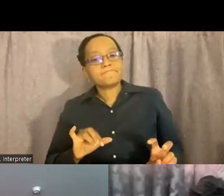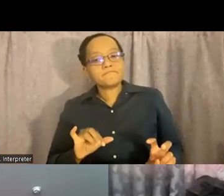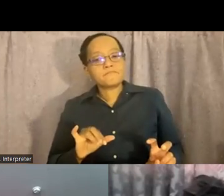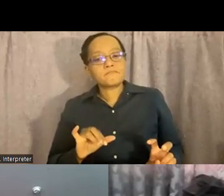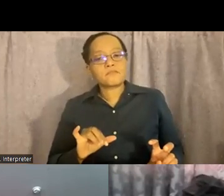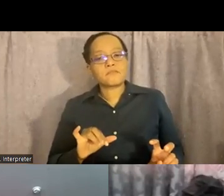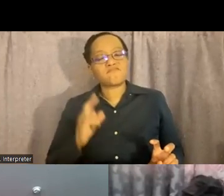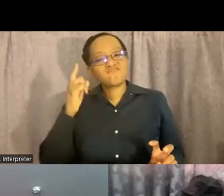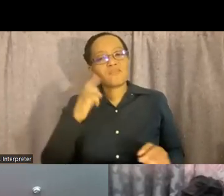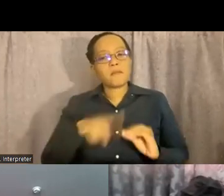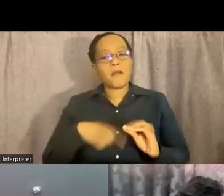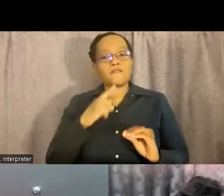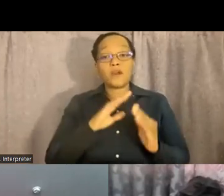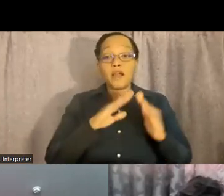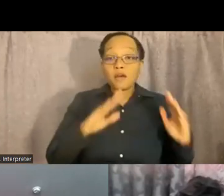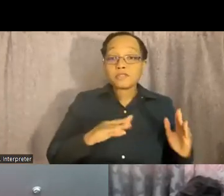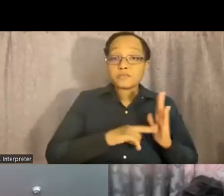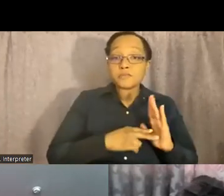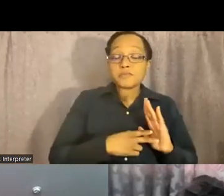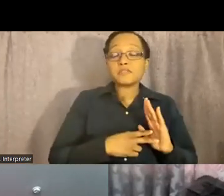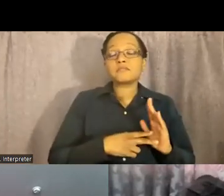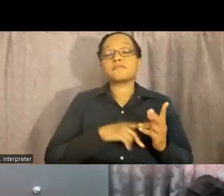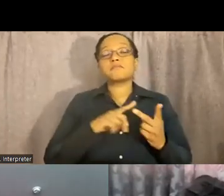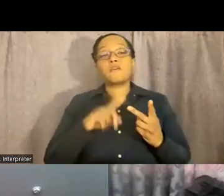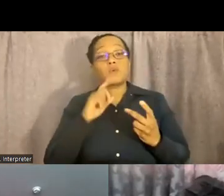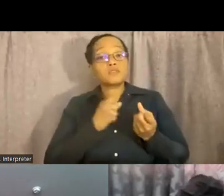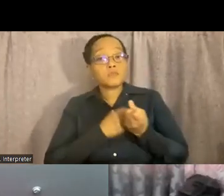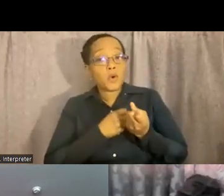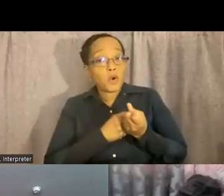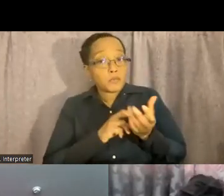housing and supportive housing funding.